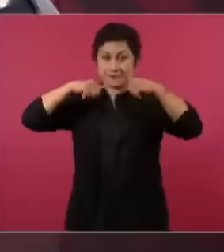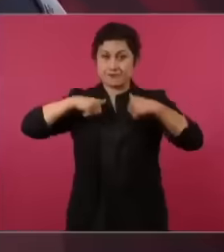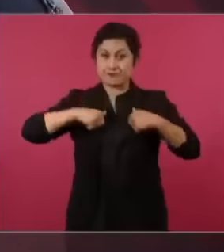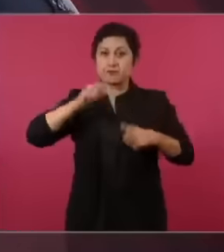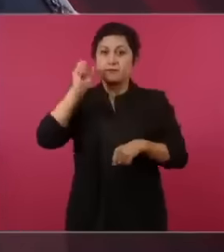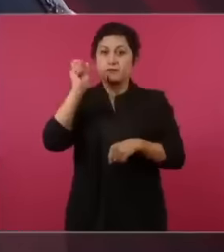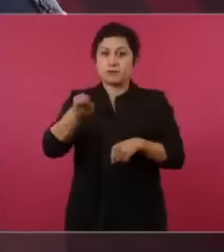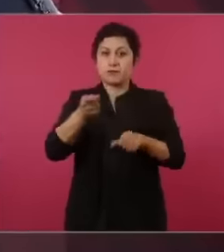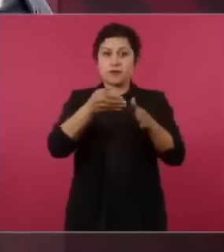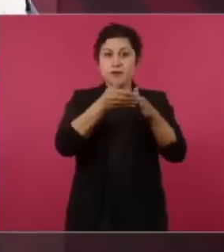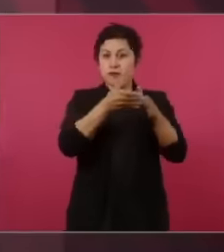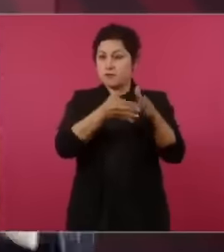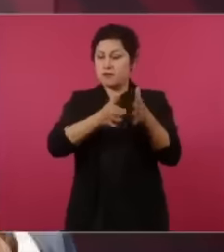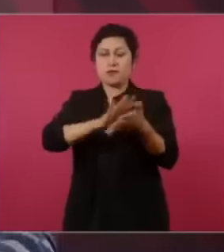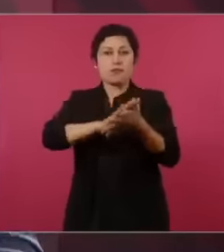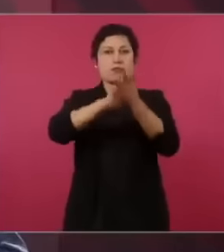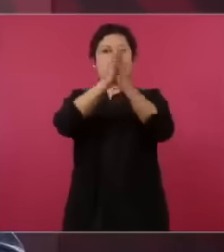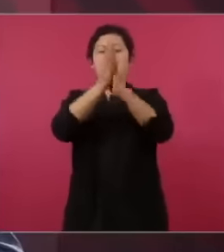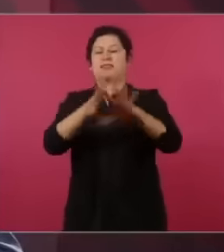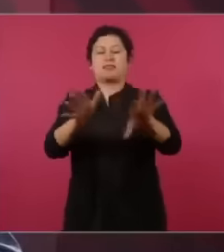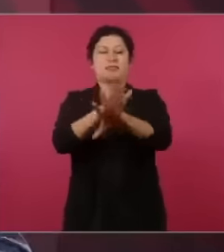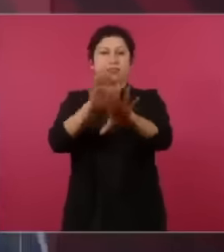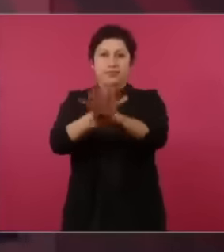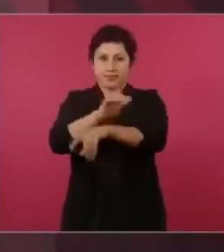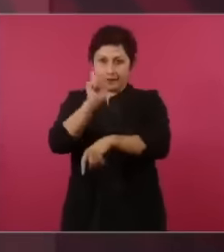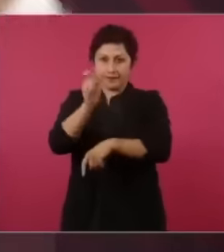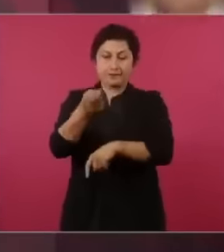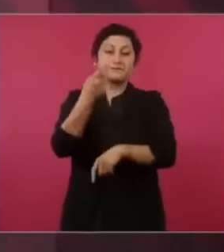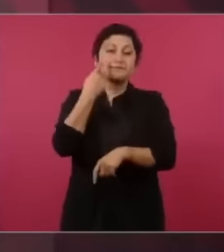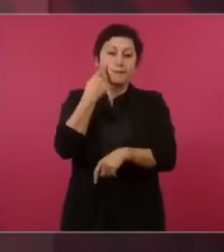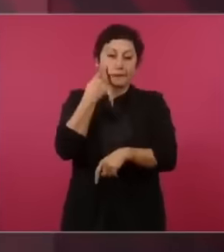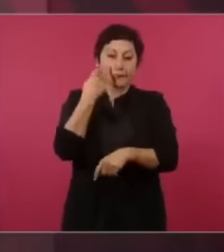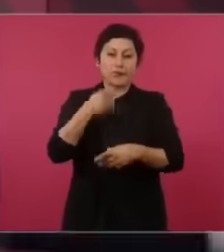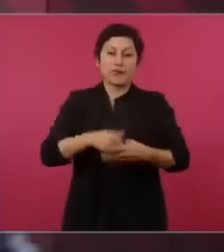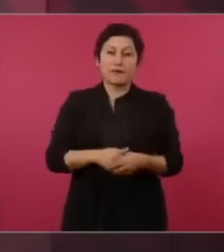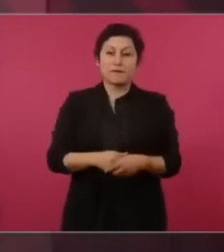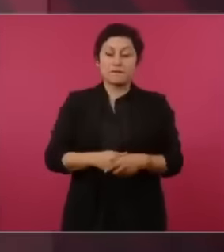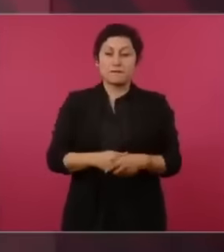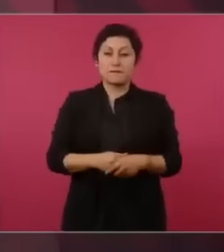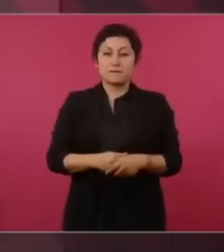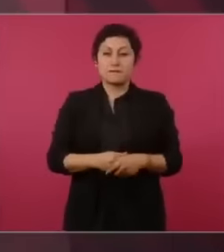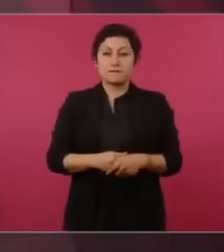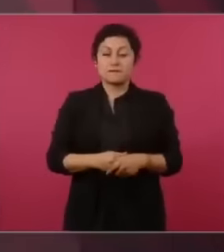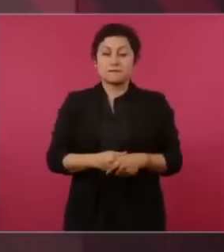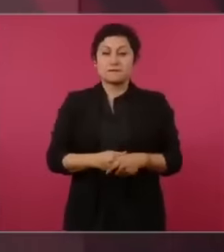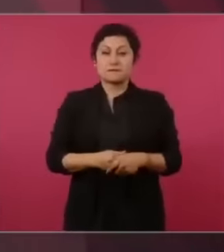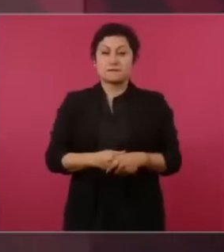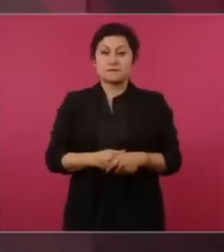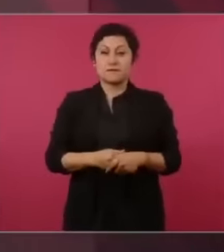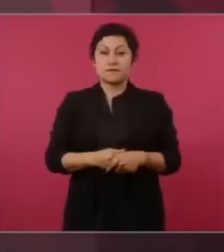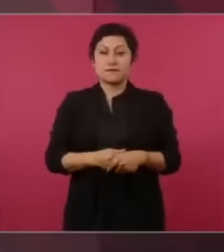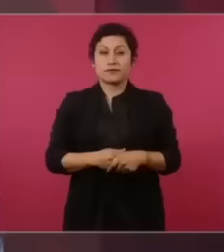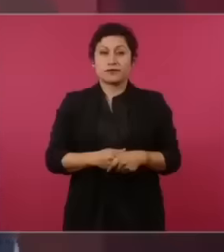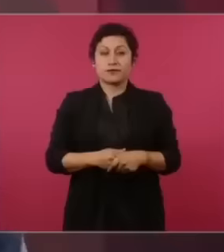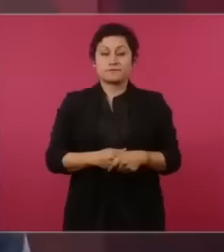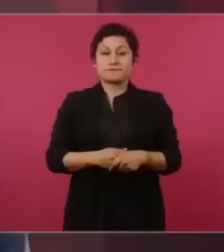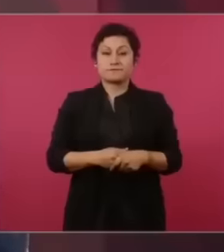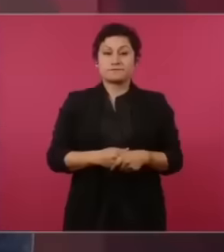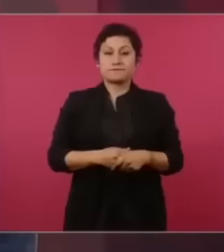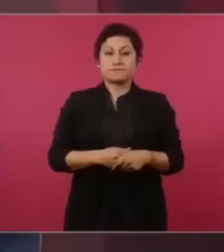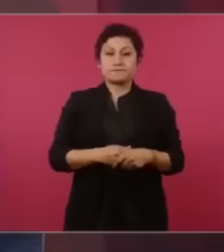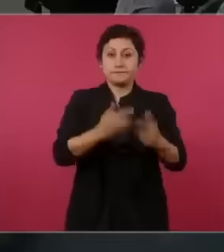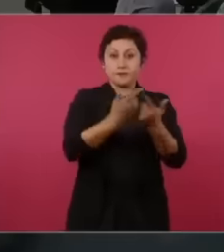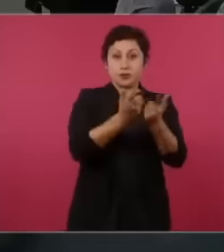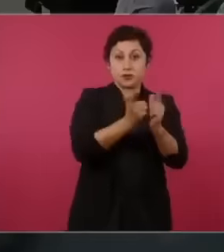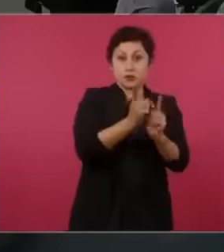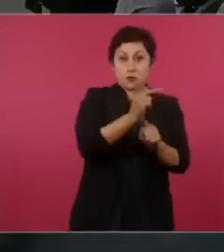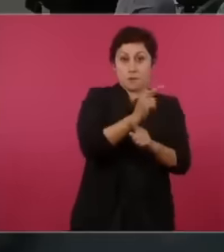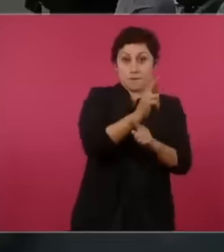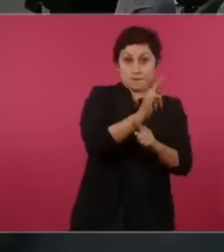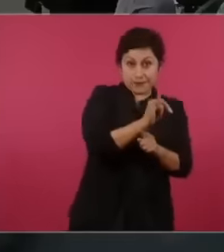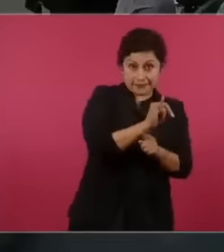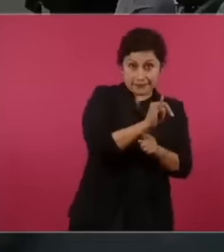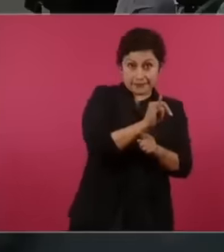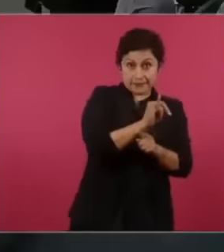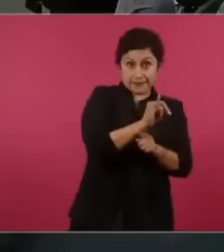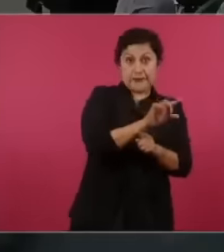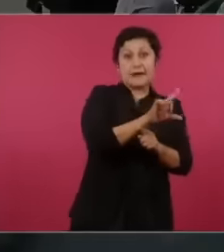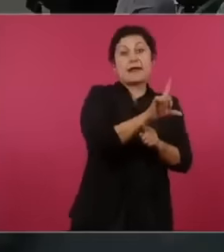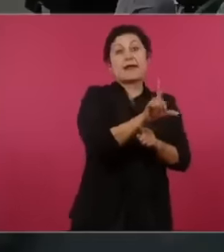there was not when this the pri came out And the bread came in they are going to see the change